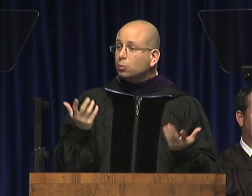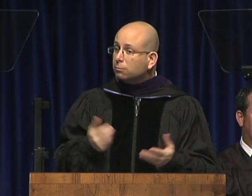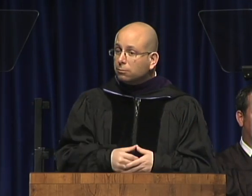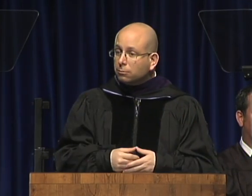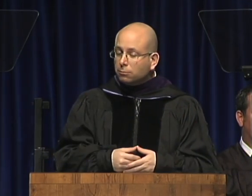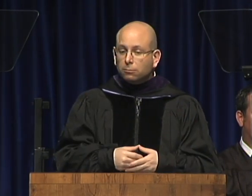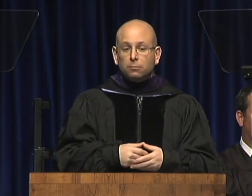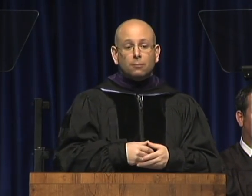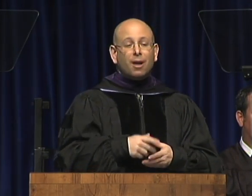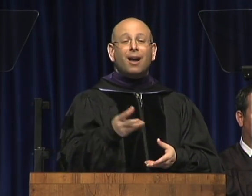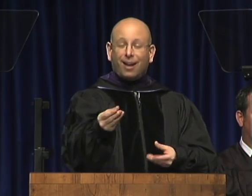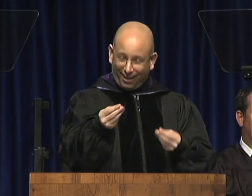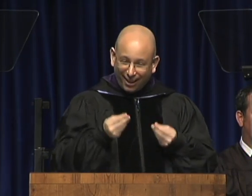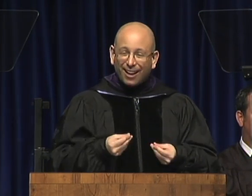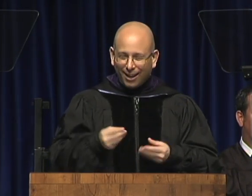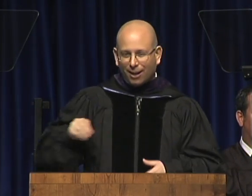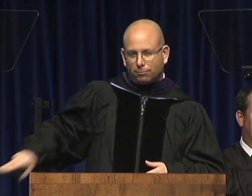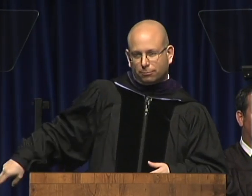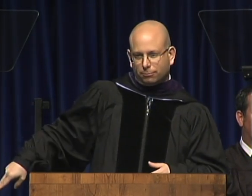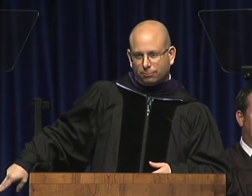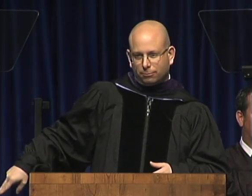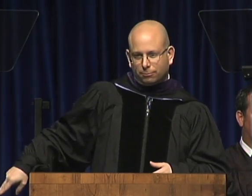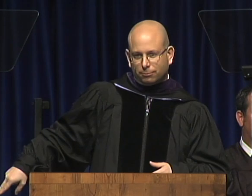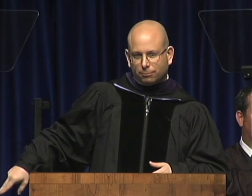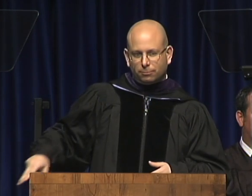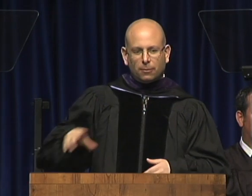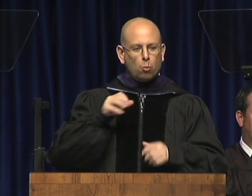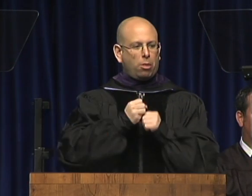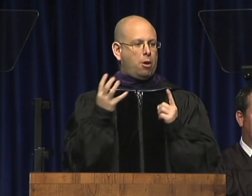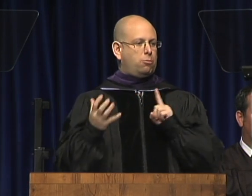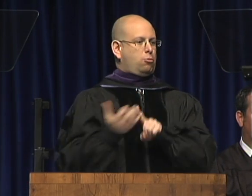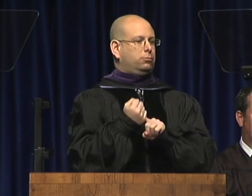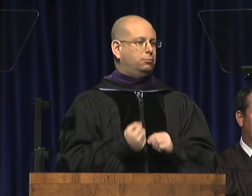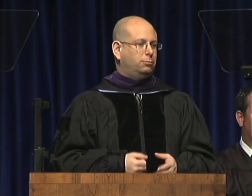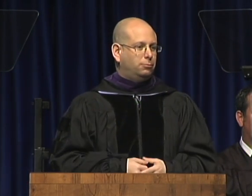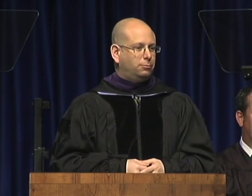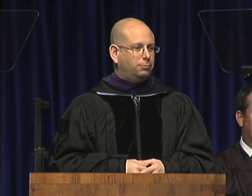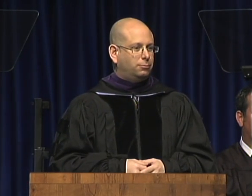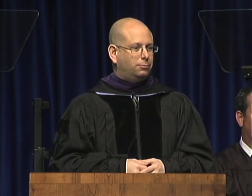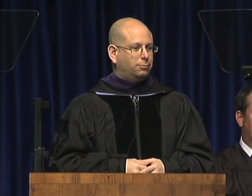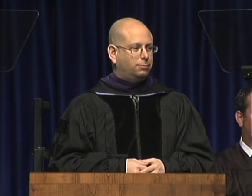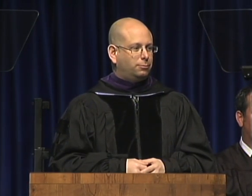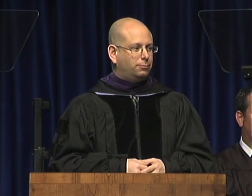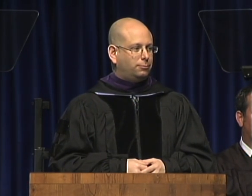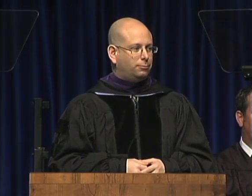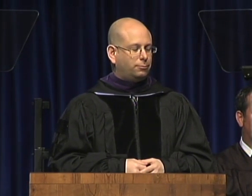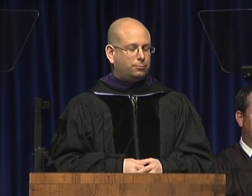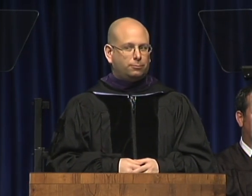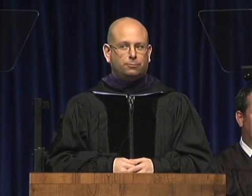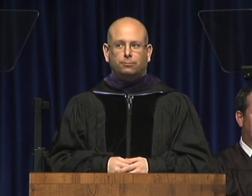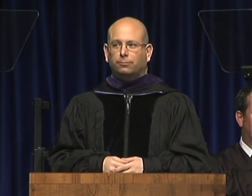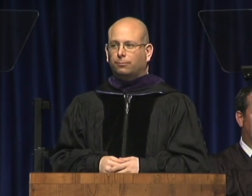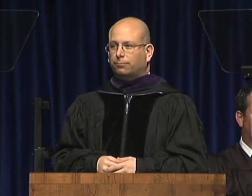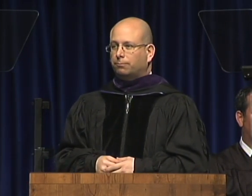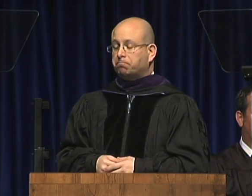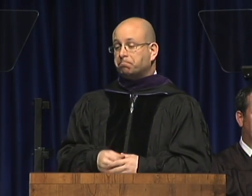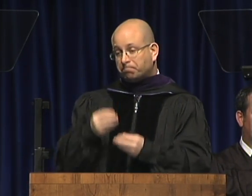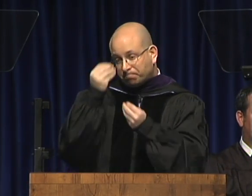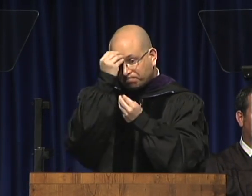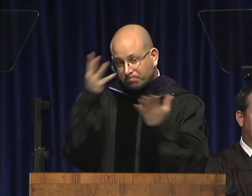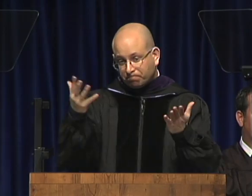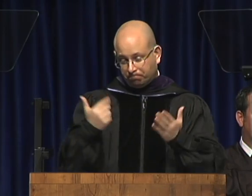without getting caught.